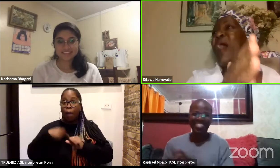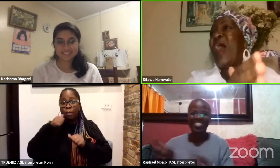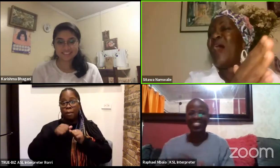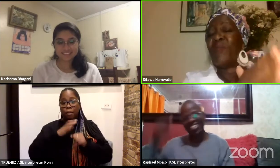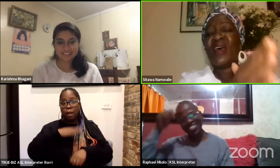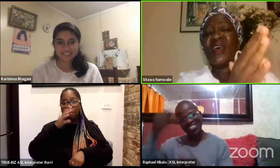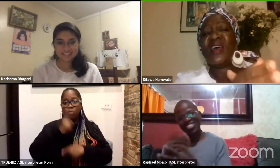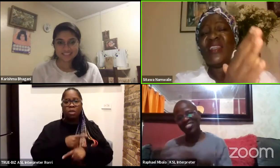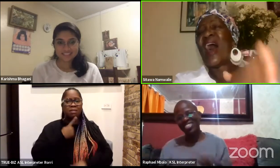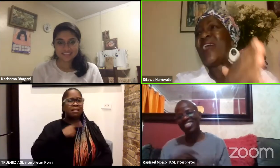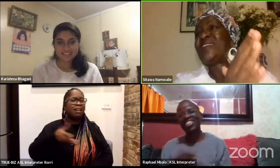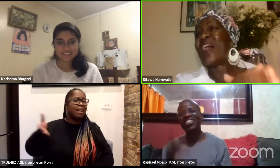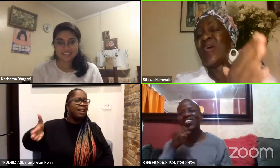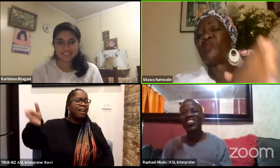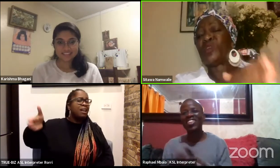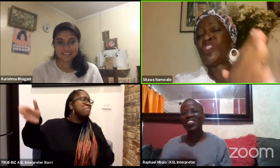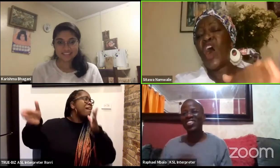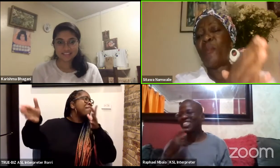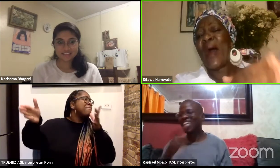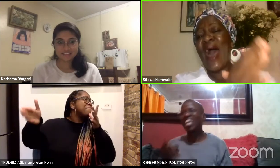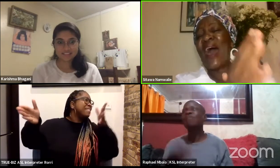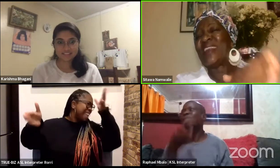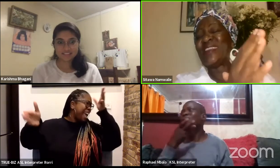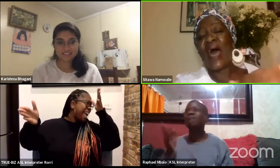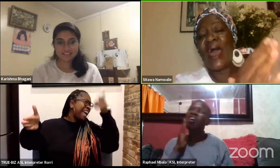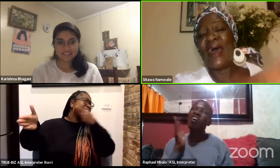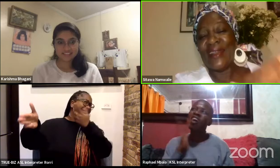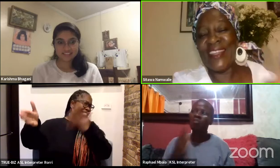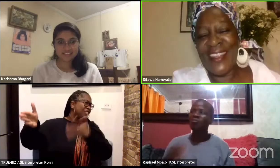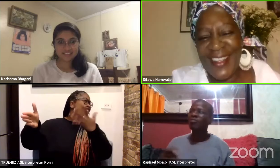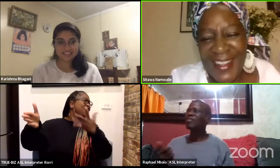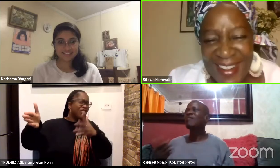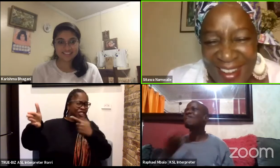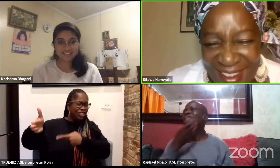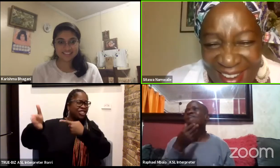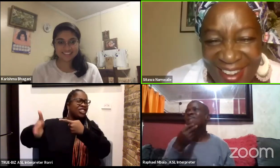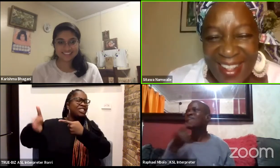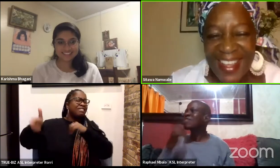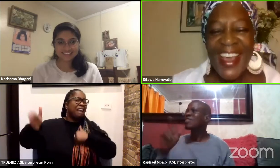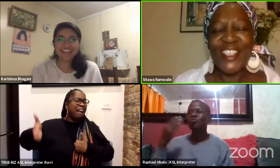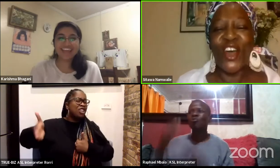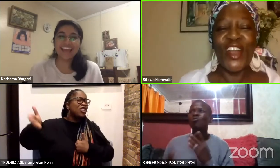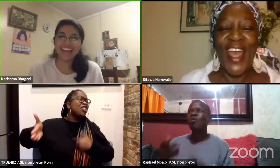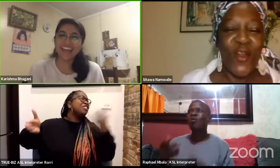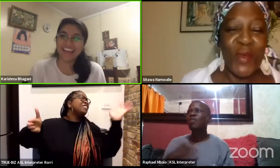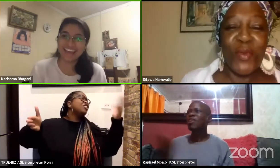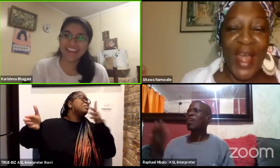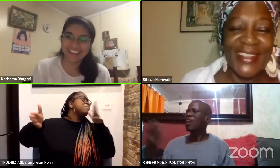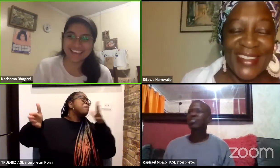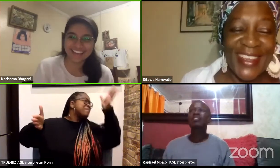"Mom, dad, tell them to stop, my hand is tired." (Sitawa and Karishma laugh) It's all Nairobi bratishness.